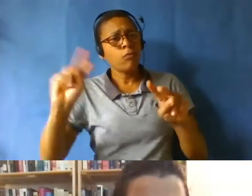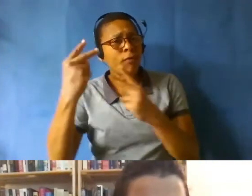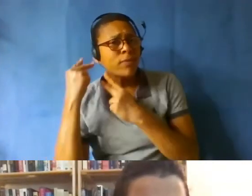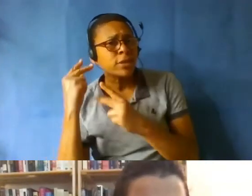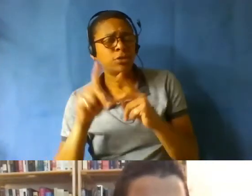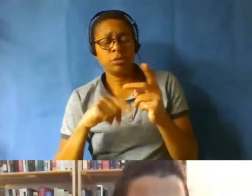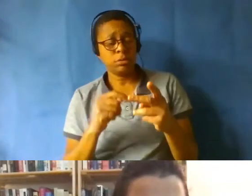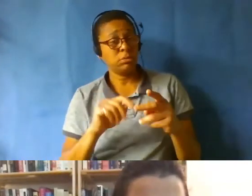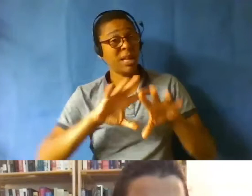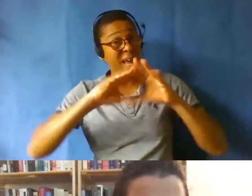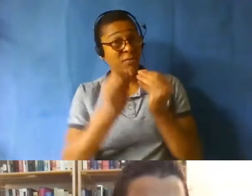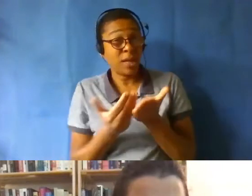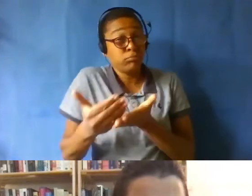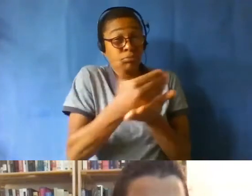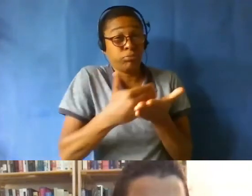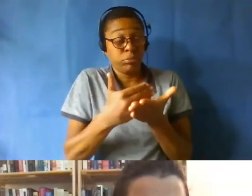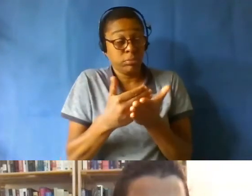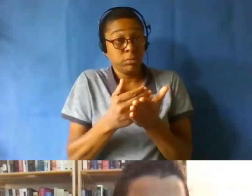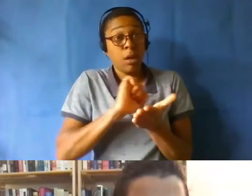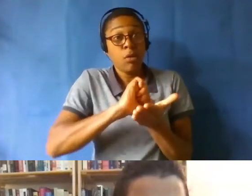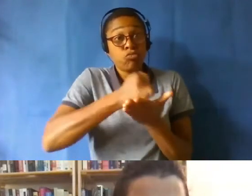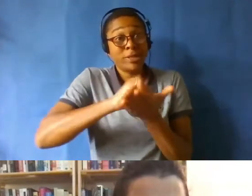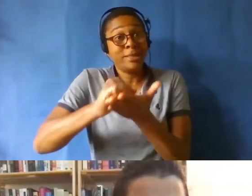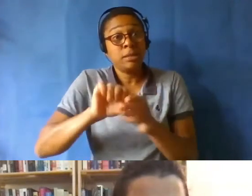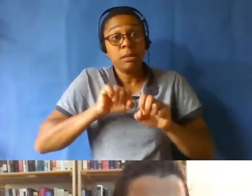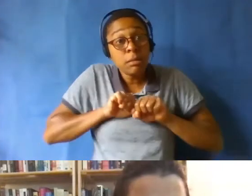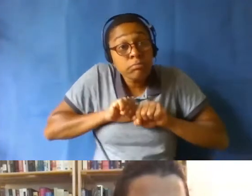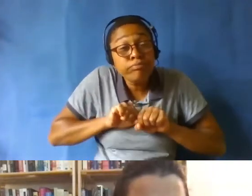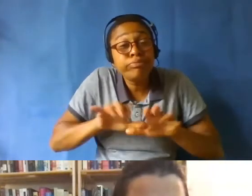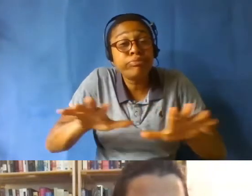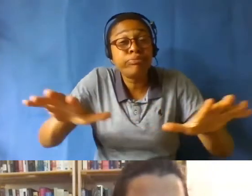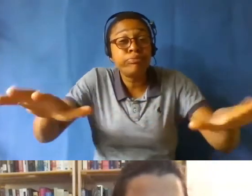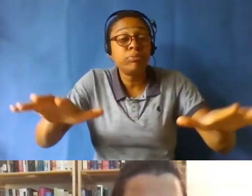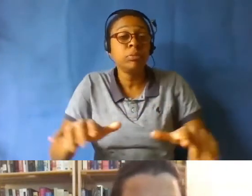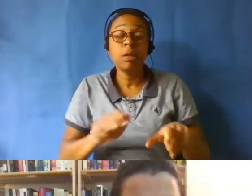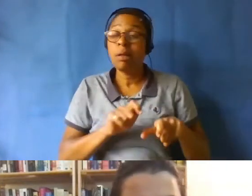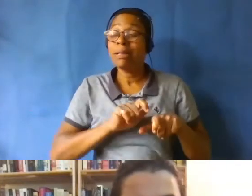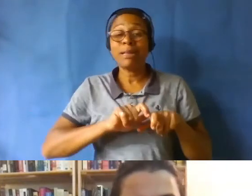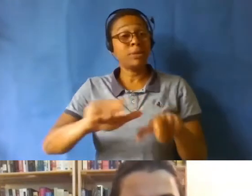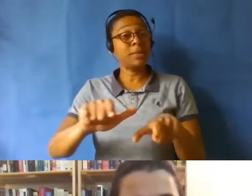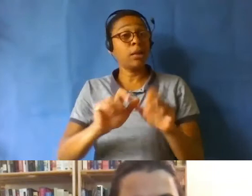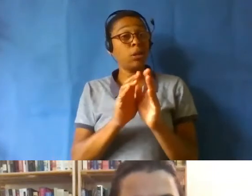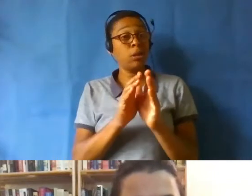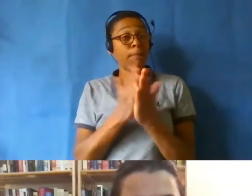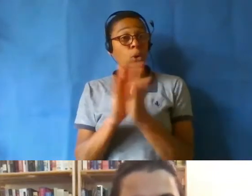copies were distributed on campus to whoever needed it there are numerous copies in the Students Union and actually I have some as well and there's